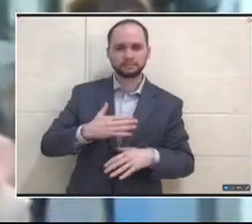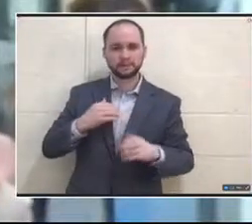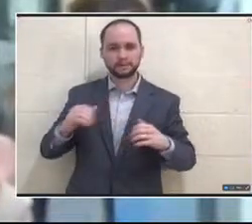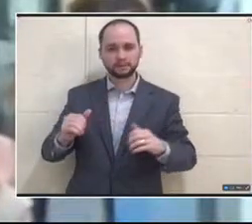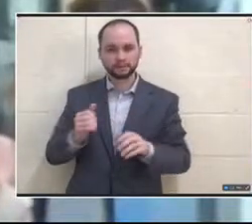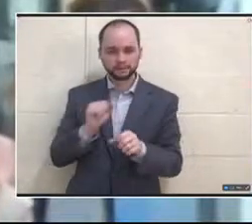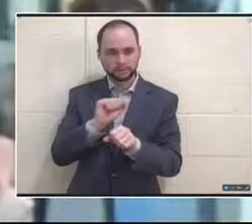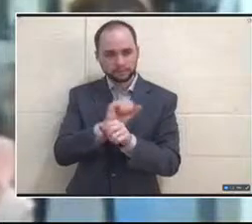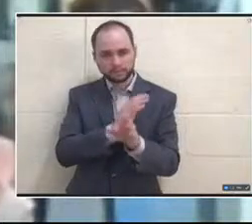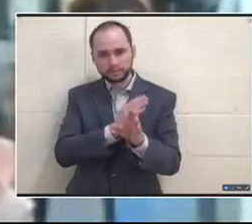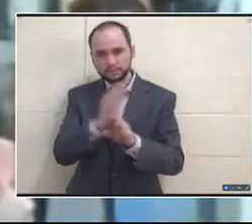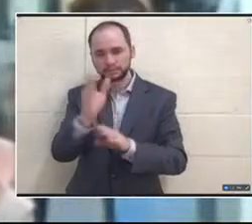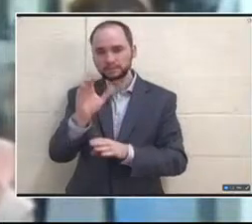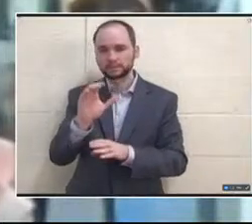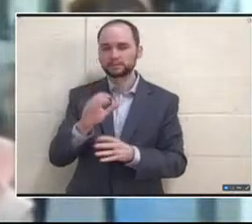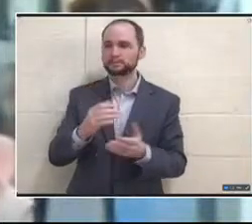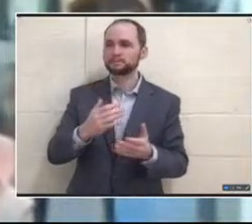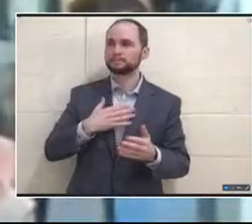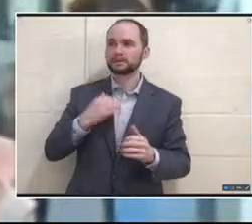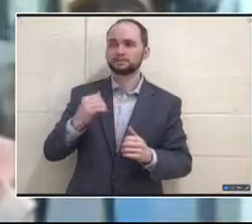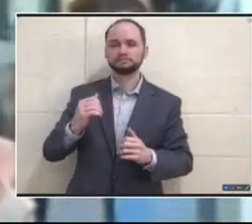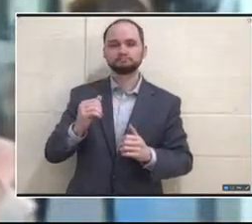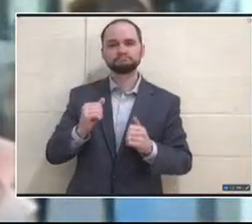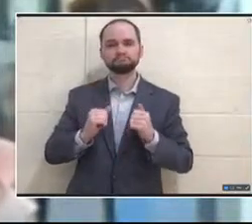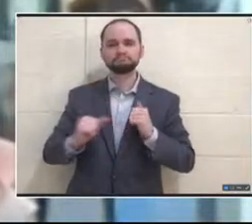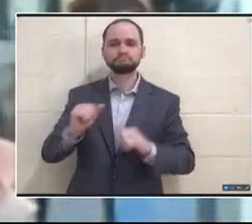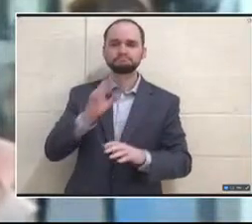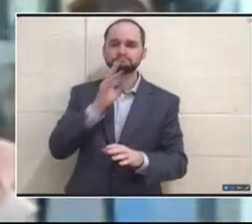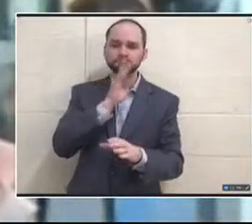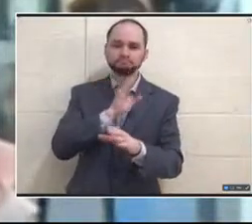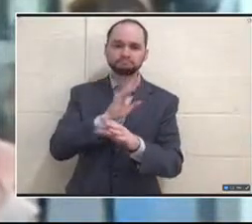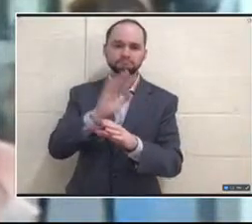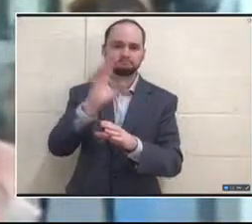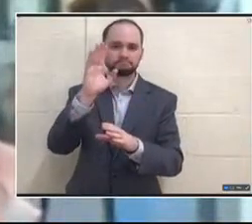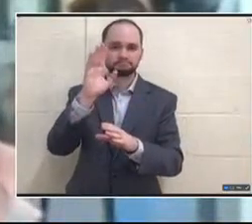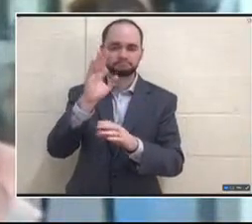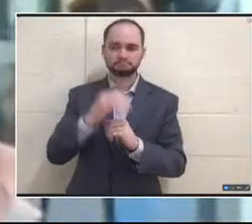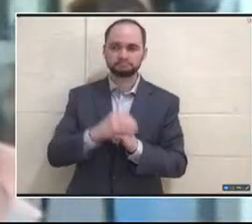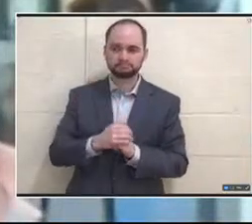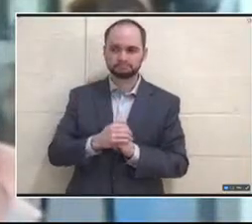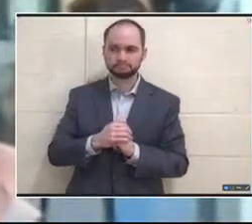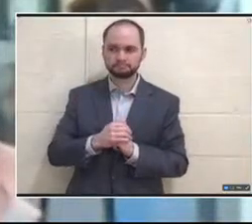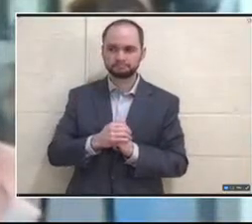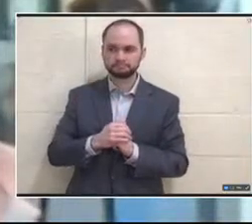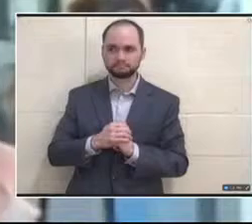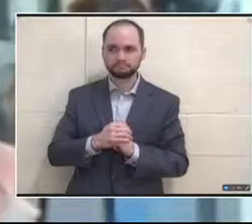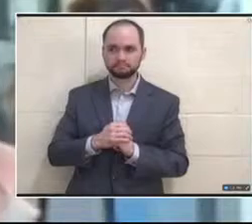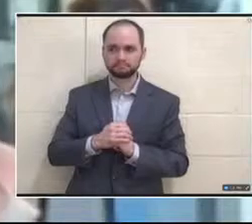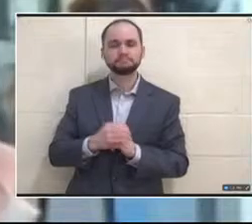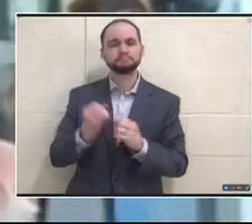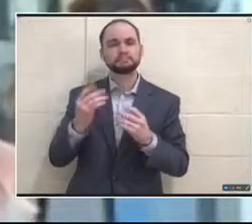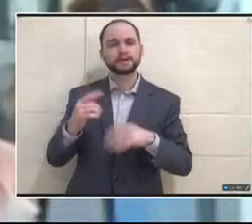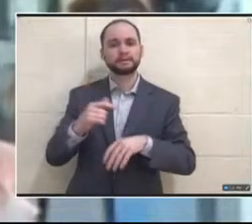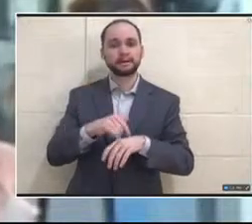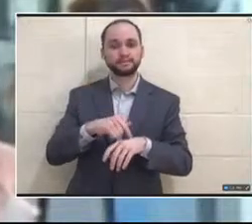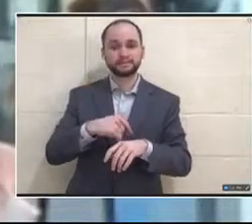being able to sing and performance back at the Lincoln Memorial at the request of the President